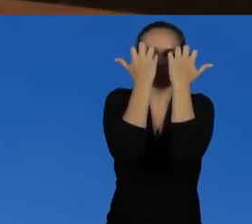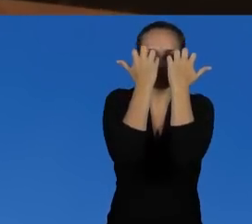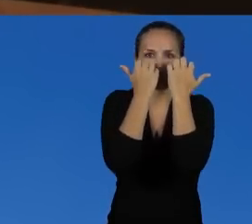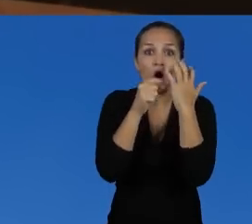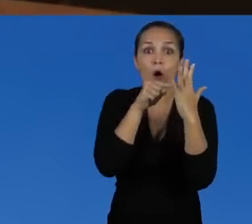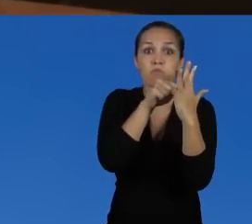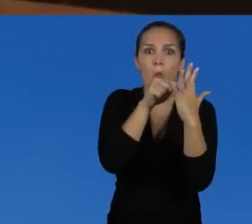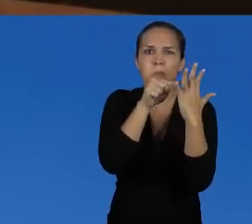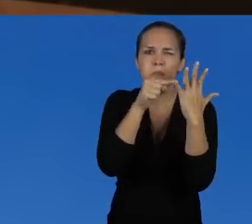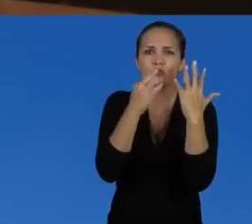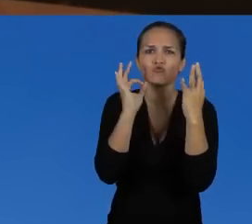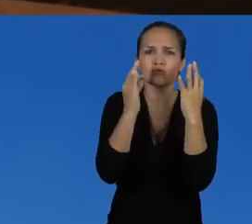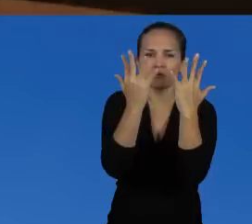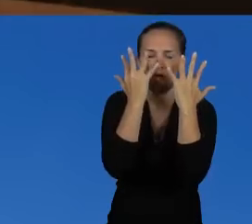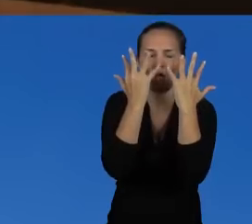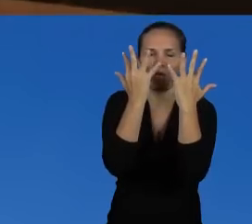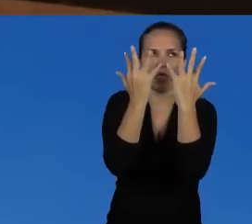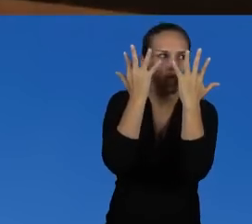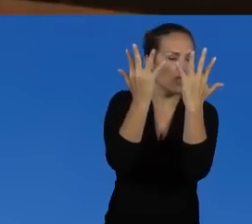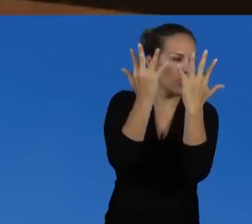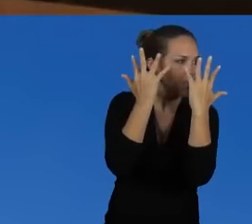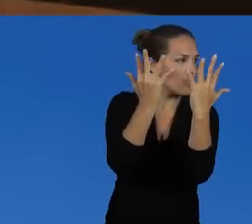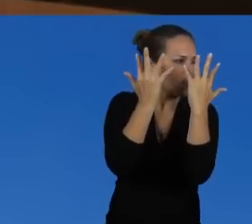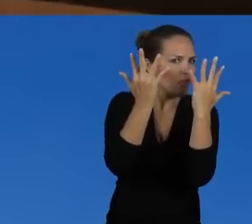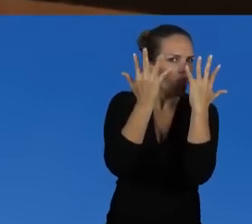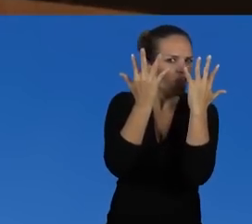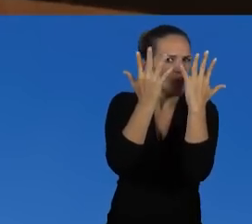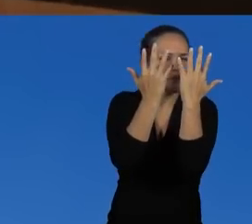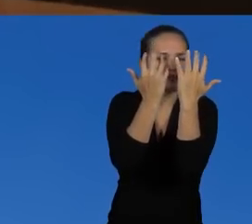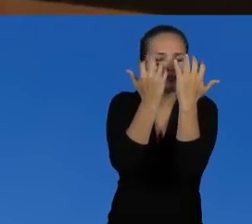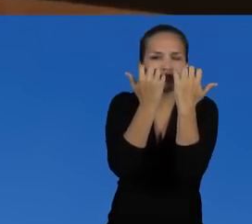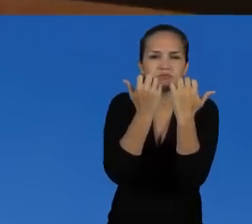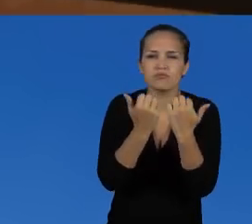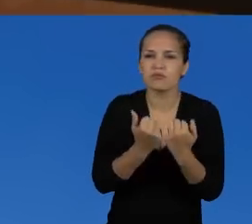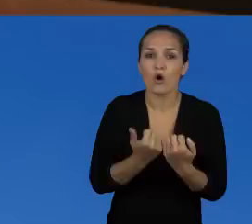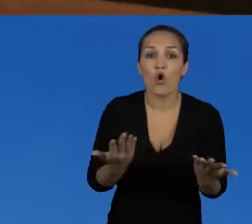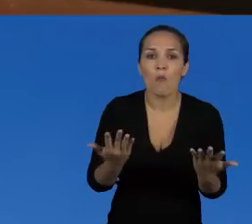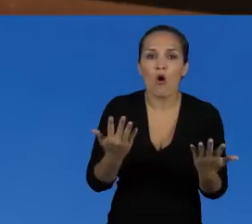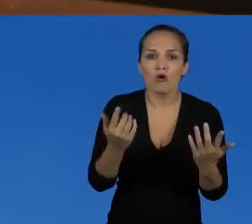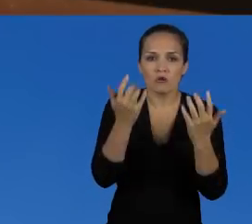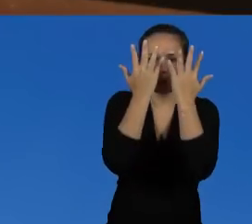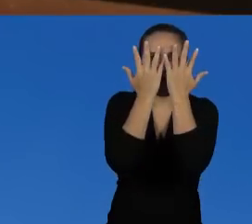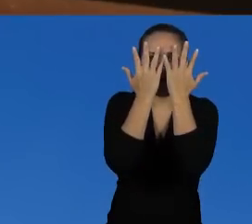and function continuously. But to eliminate them, I first have to see them.